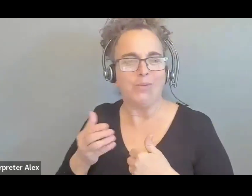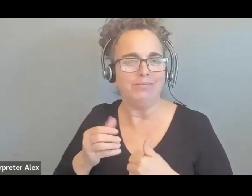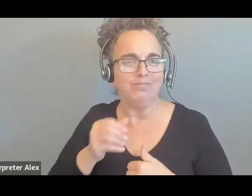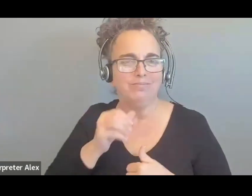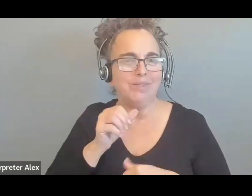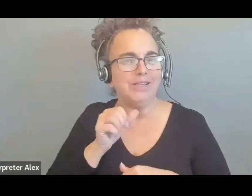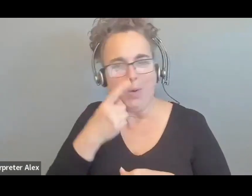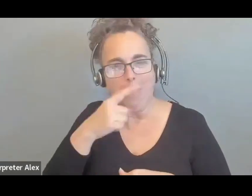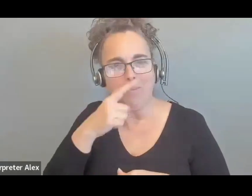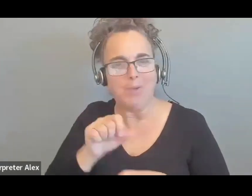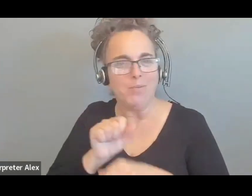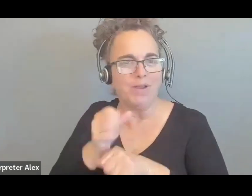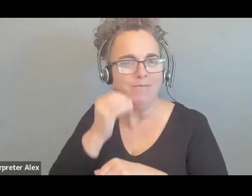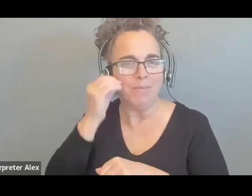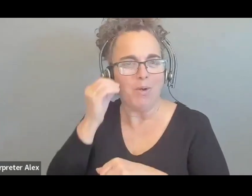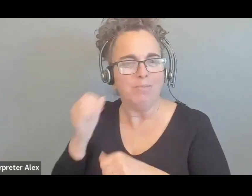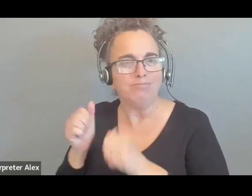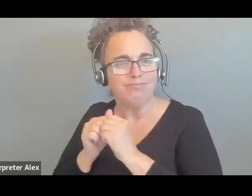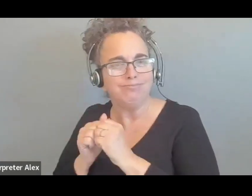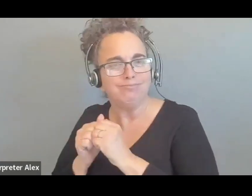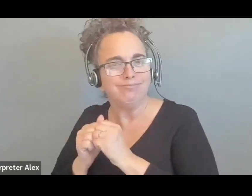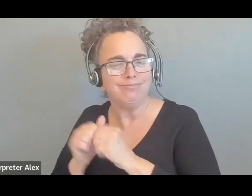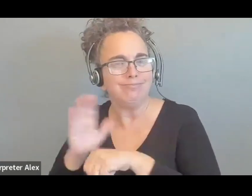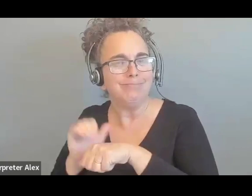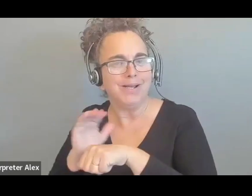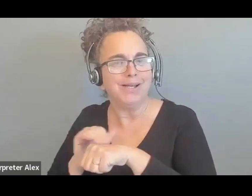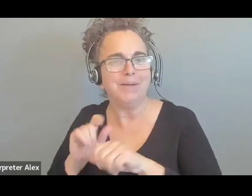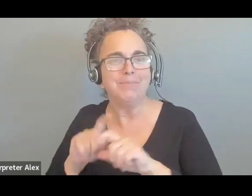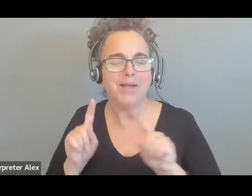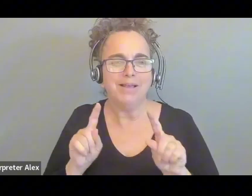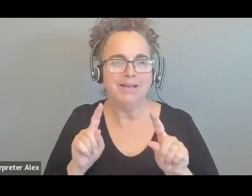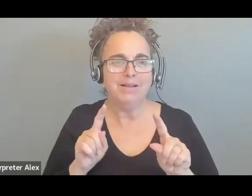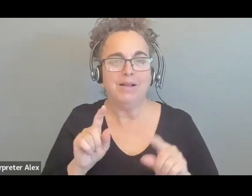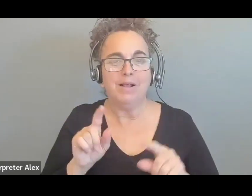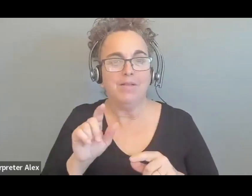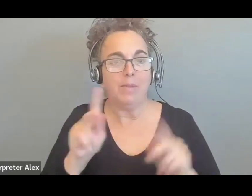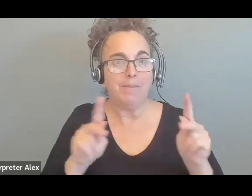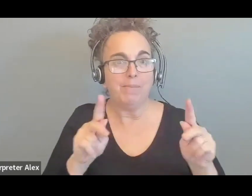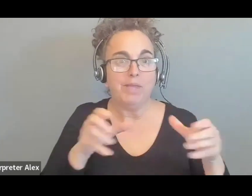And I do think that the, the people who do the best in our accelerators and in our incubators have